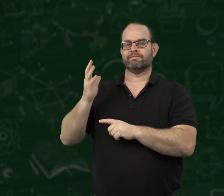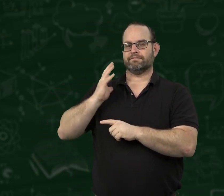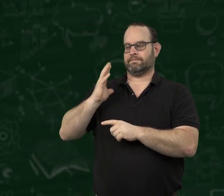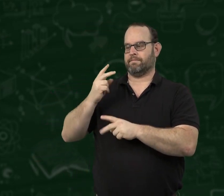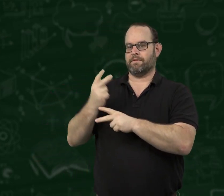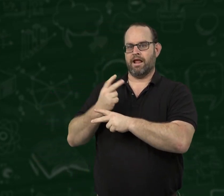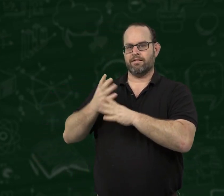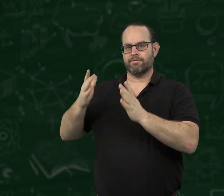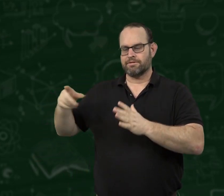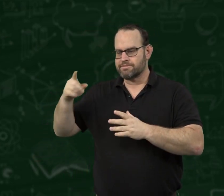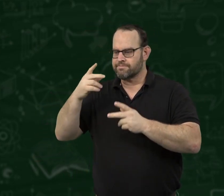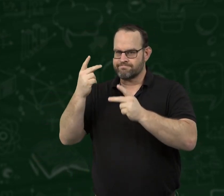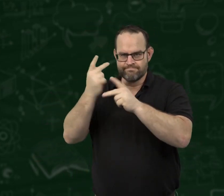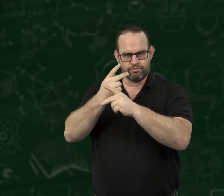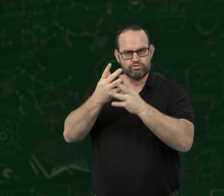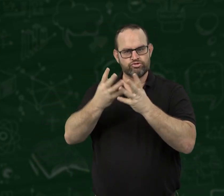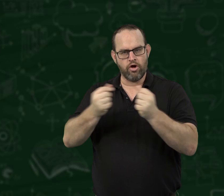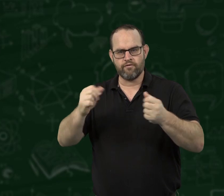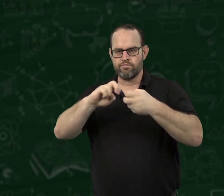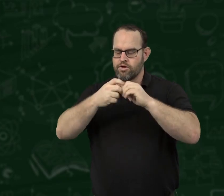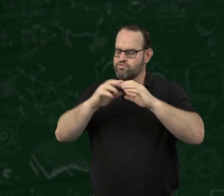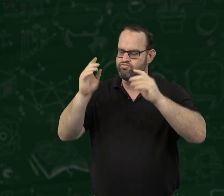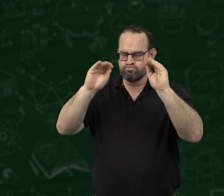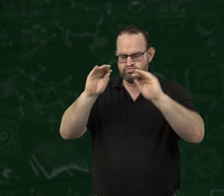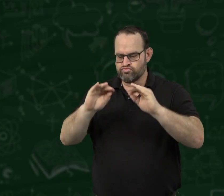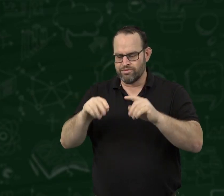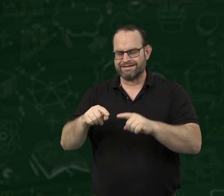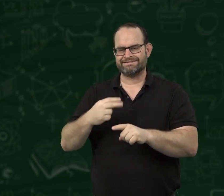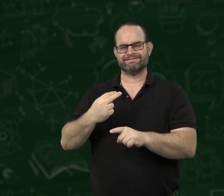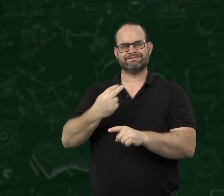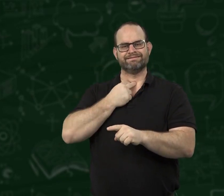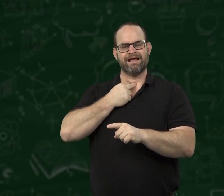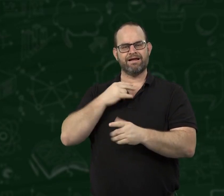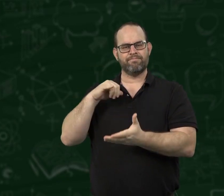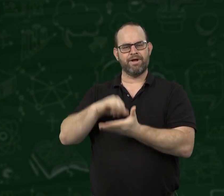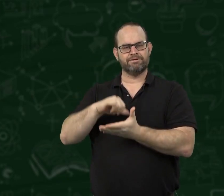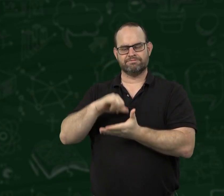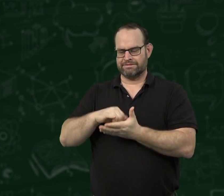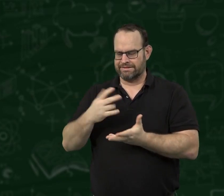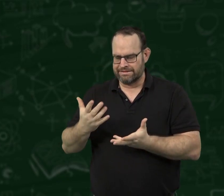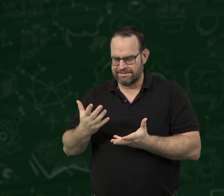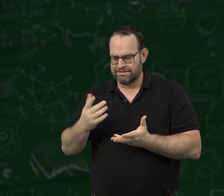Sometimes mathematicians are trying to solve equations and they get stuck with an impossible calculation.